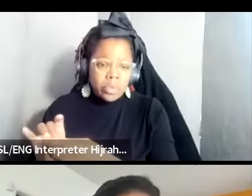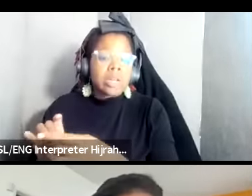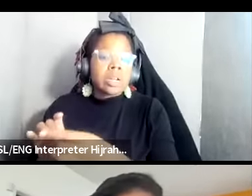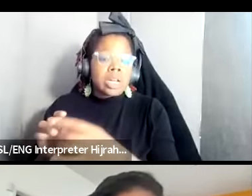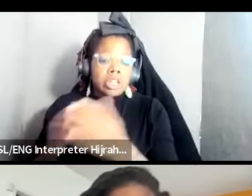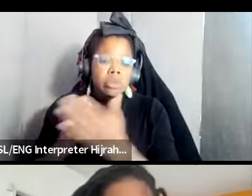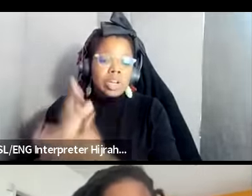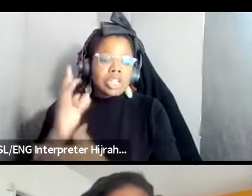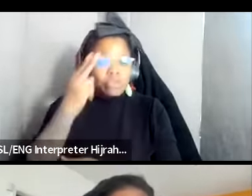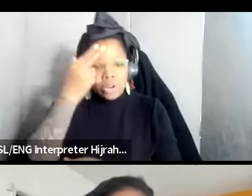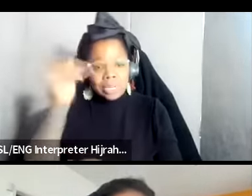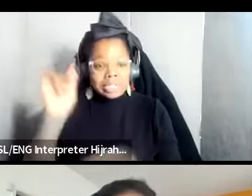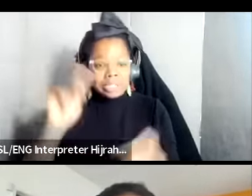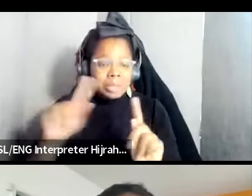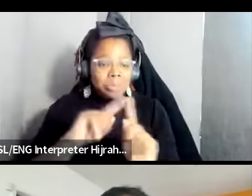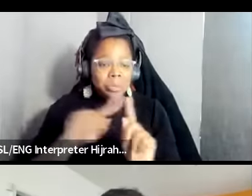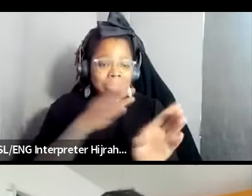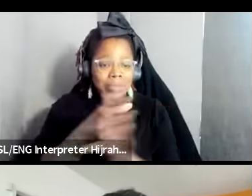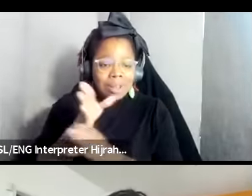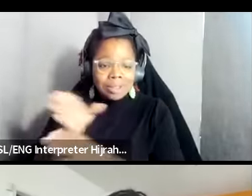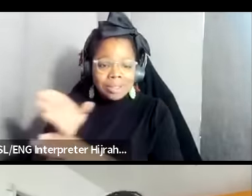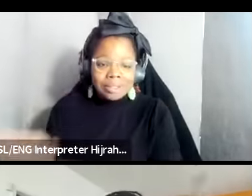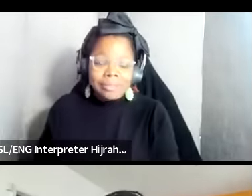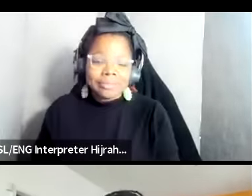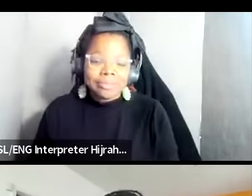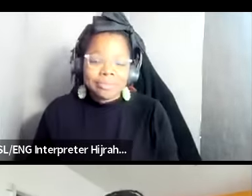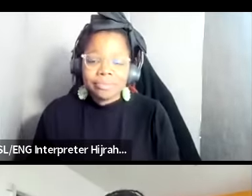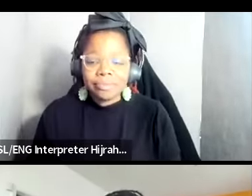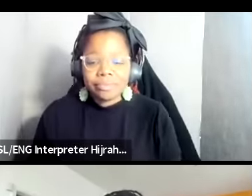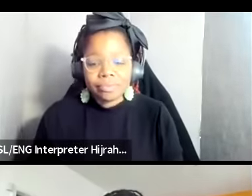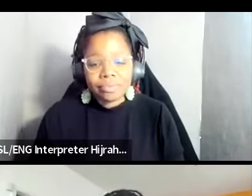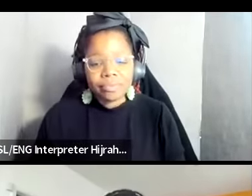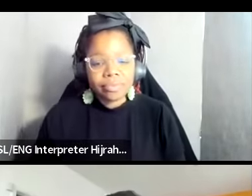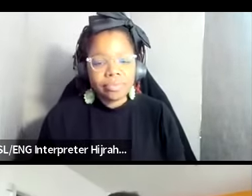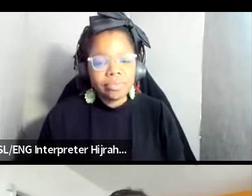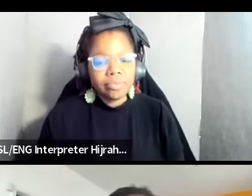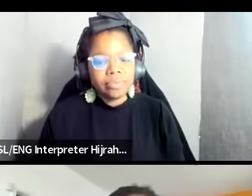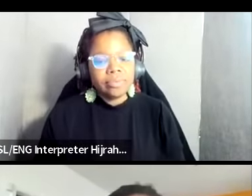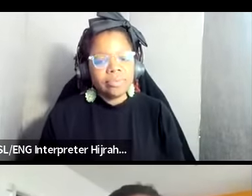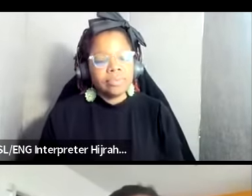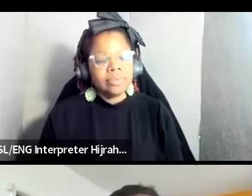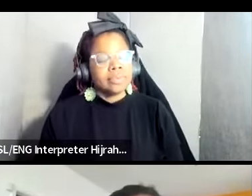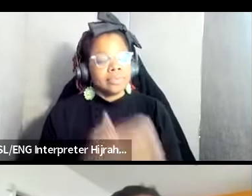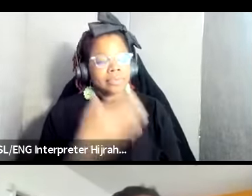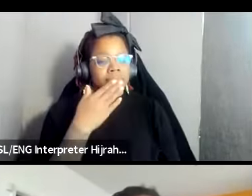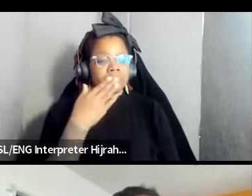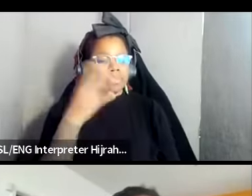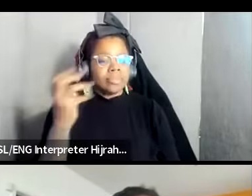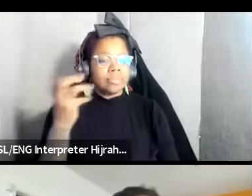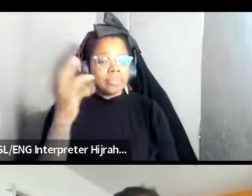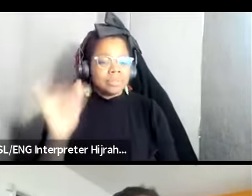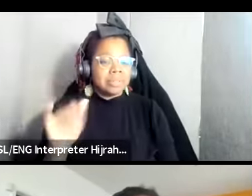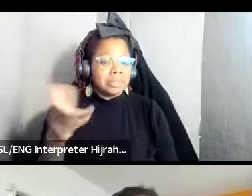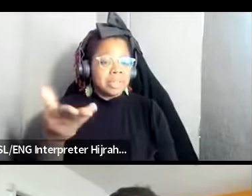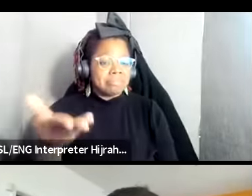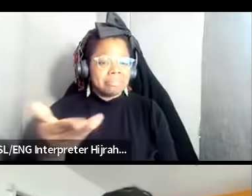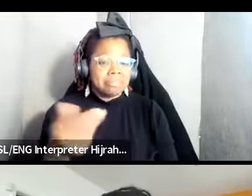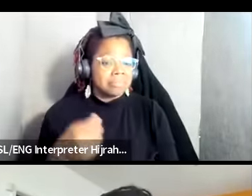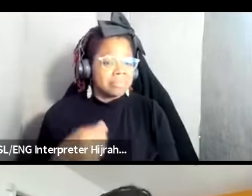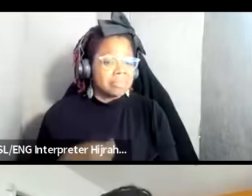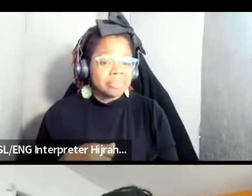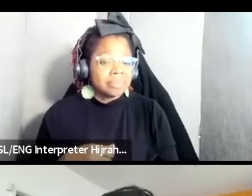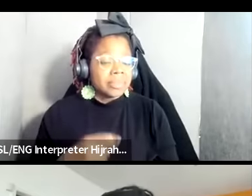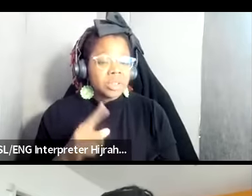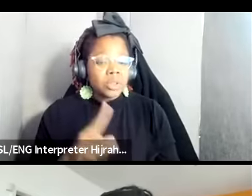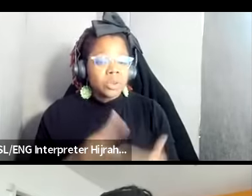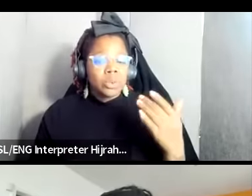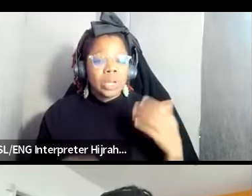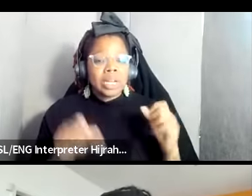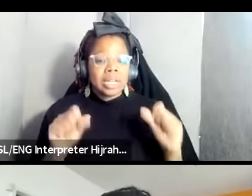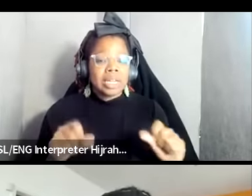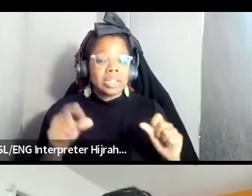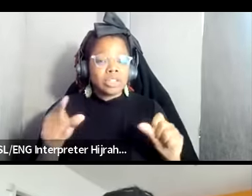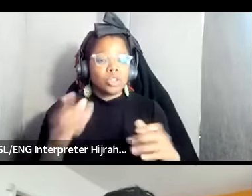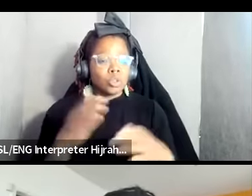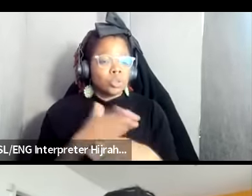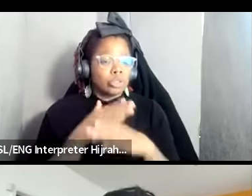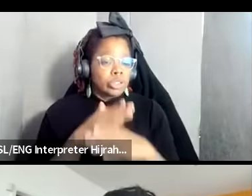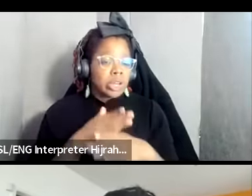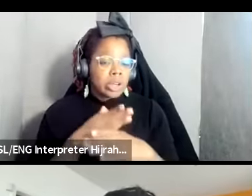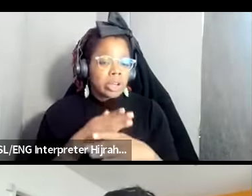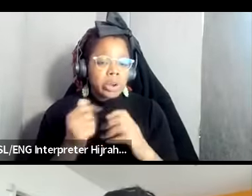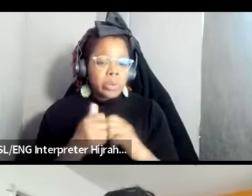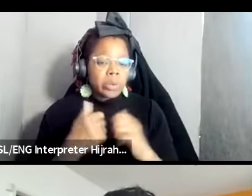all the different context thank you and Mary how about you what are what can you um share with us